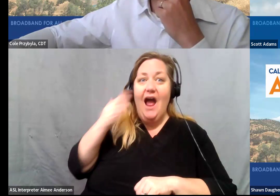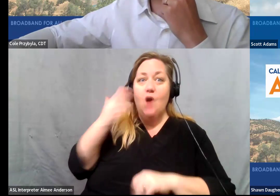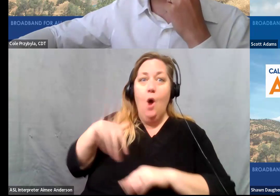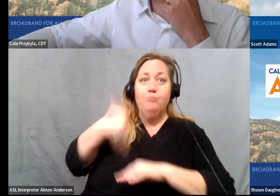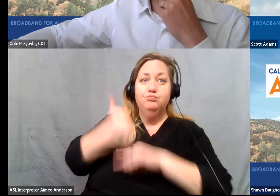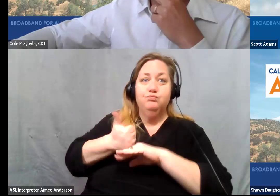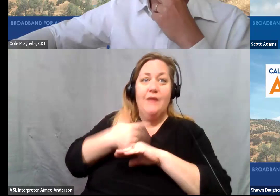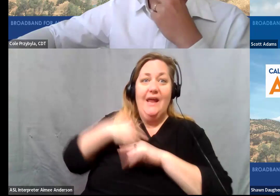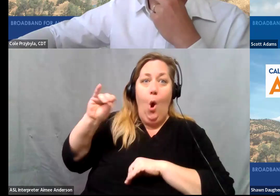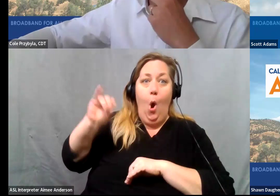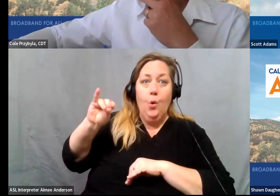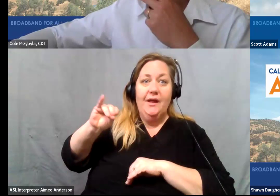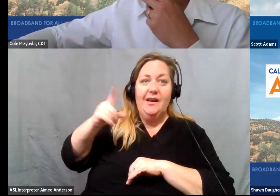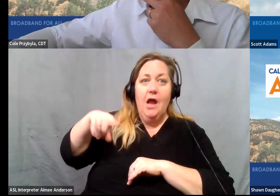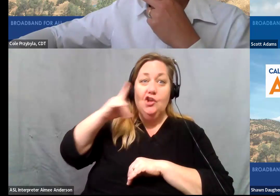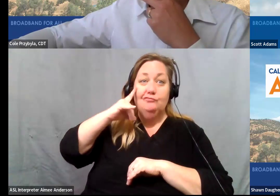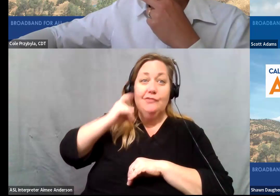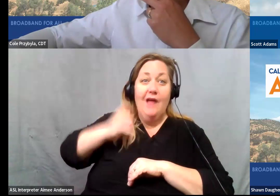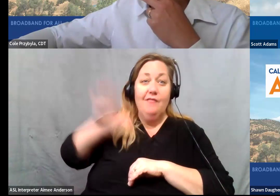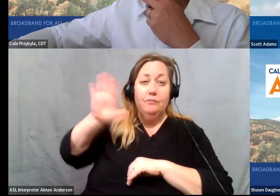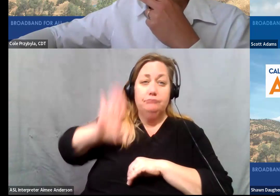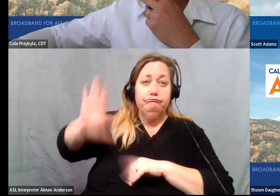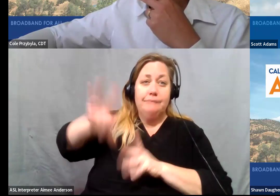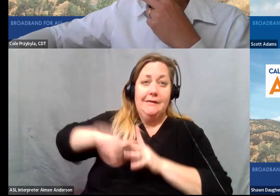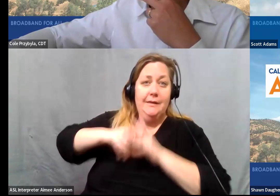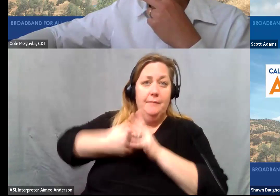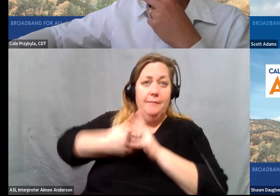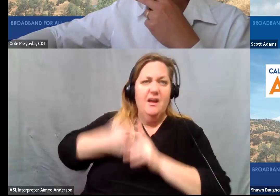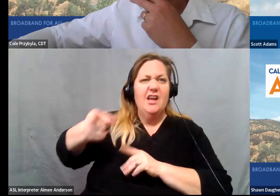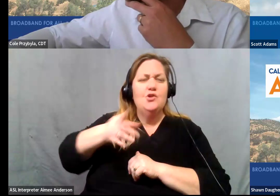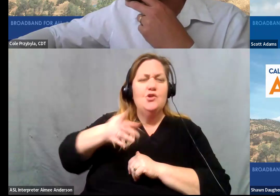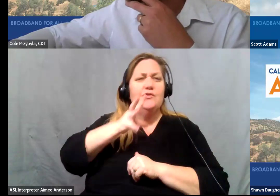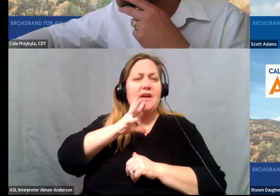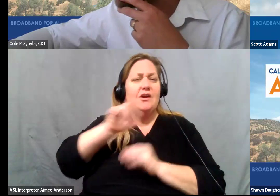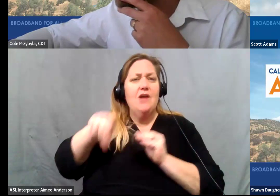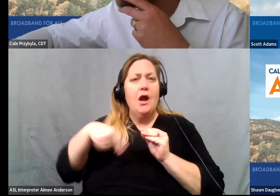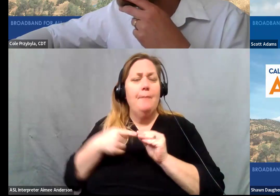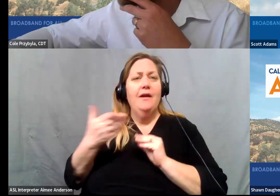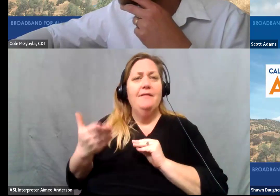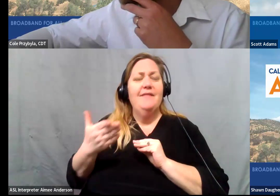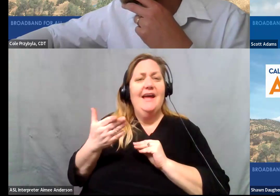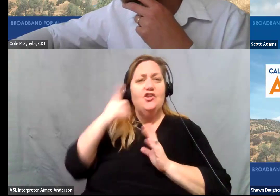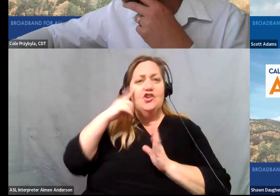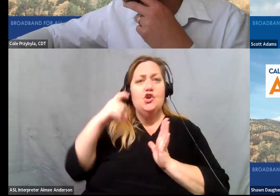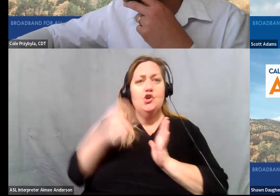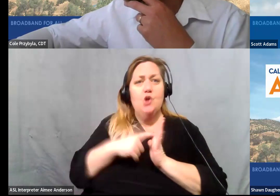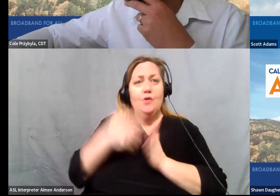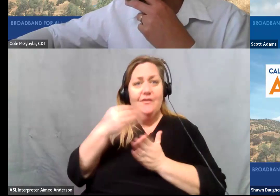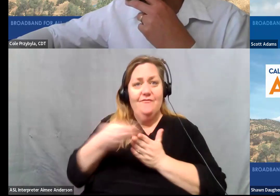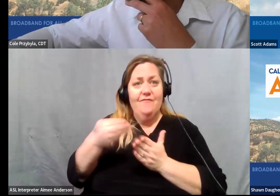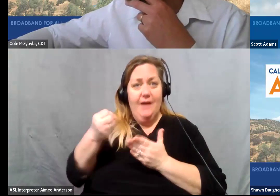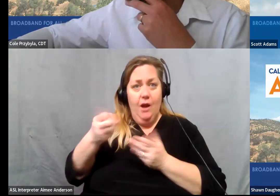places in California. Can anybody speak to whether there's a notice of funding opportunity, or what